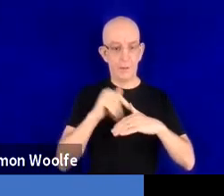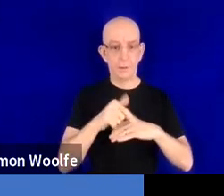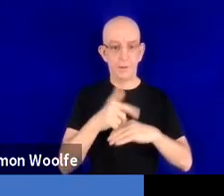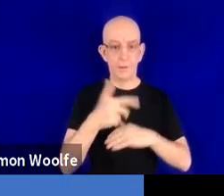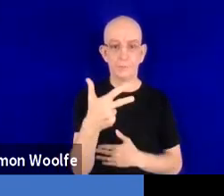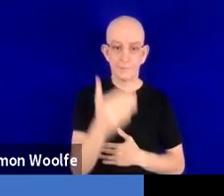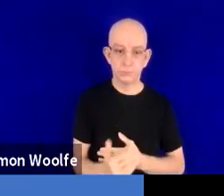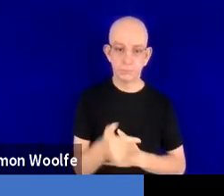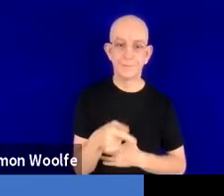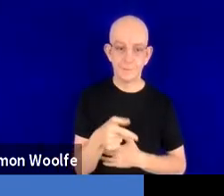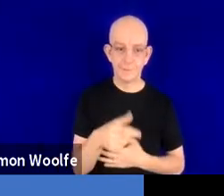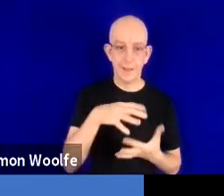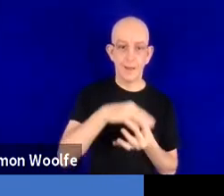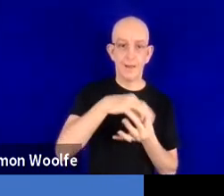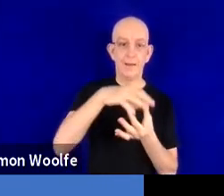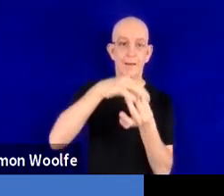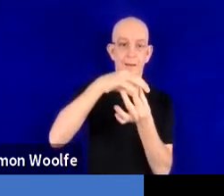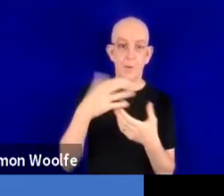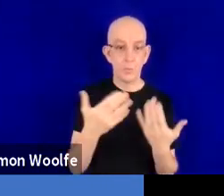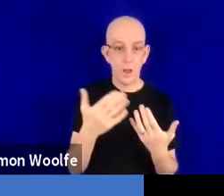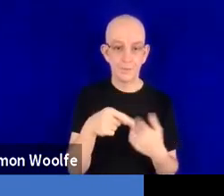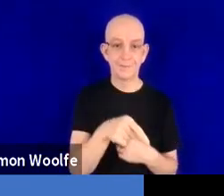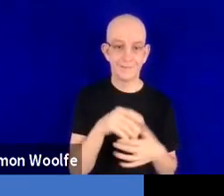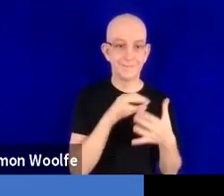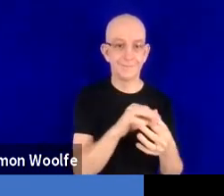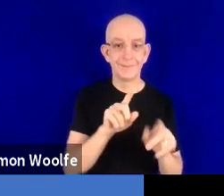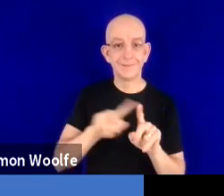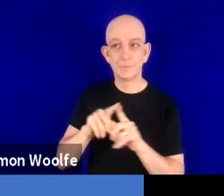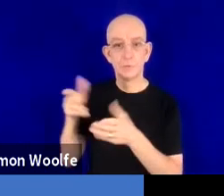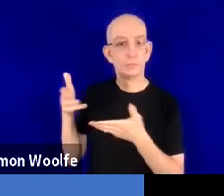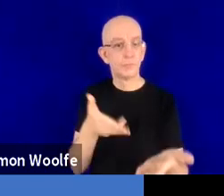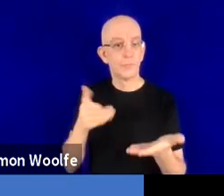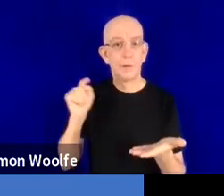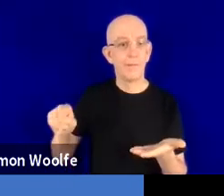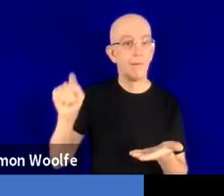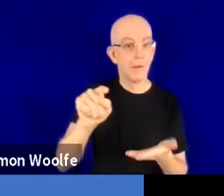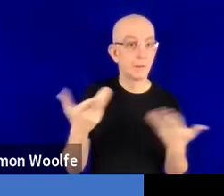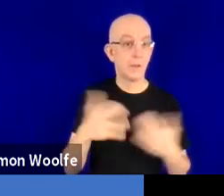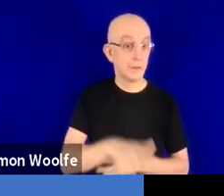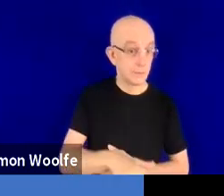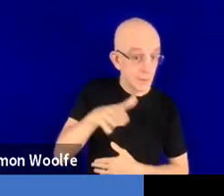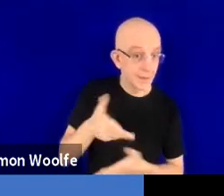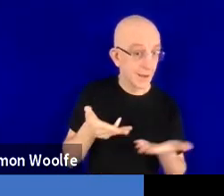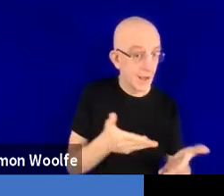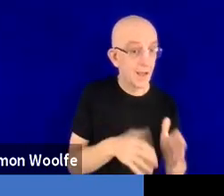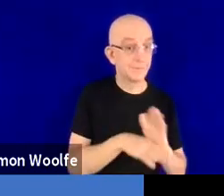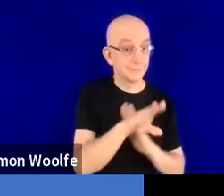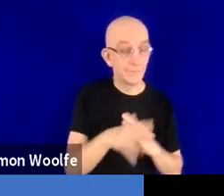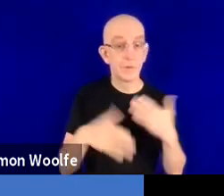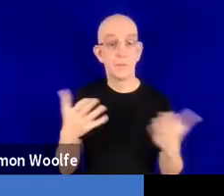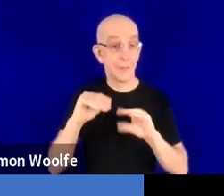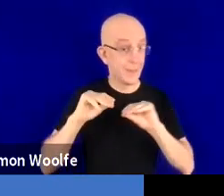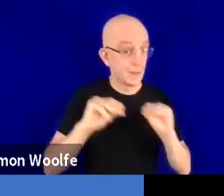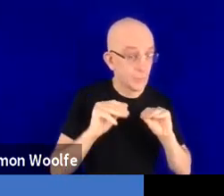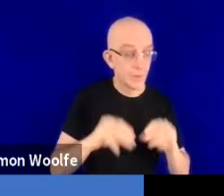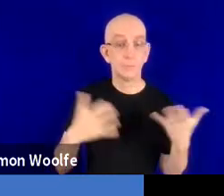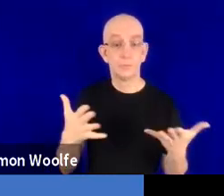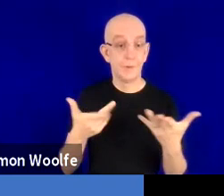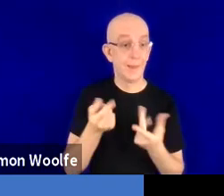things that, i mean these are things, I guess they play a number of roles, but for example, help address some of those barriers to earning an income that you mentioned earlier